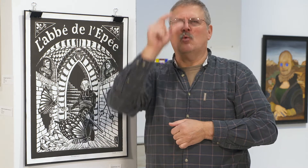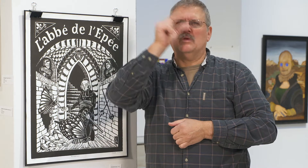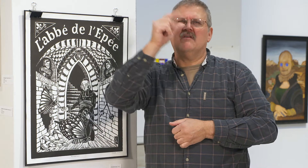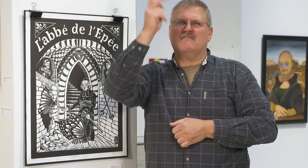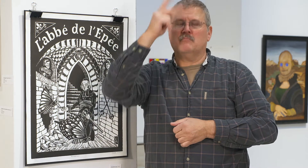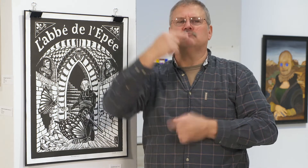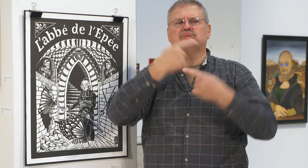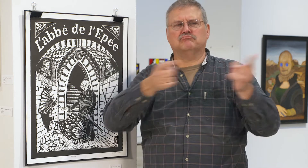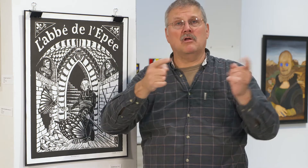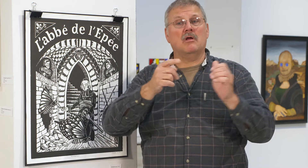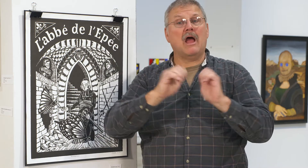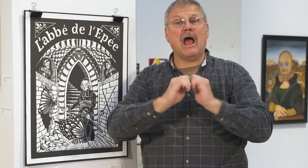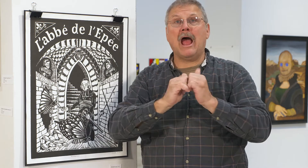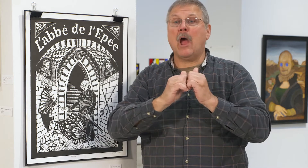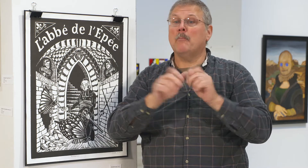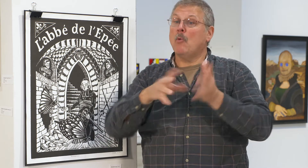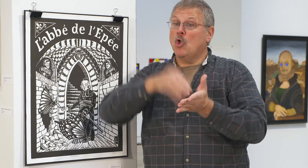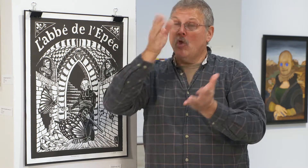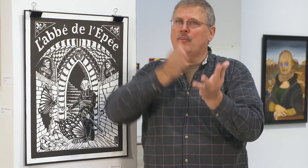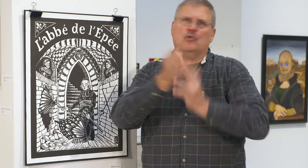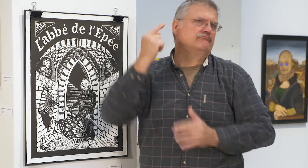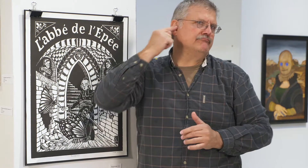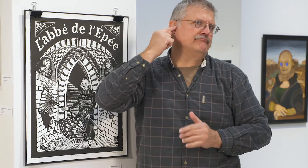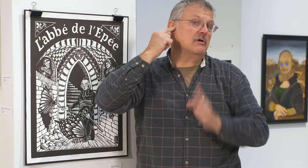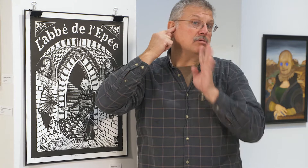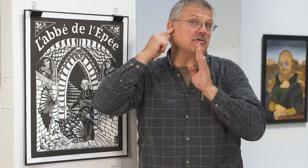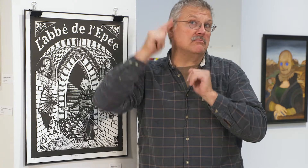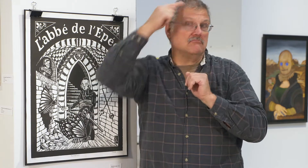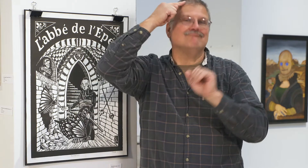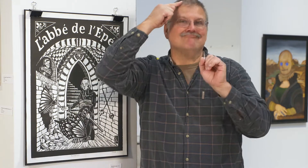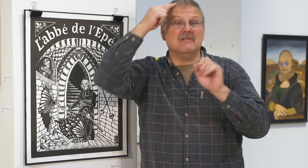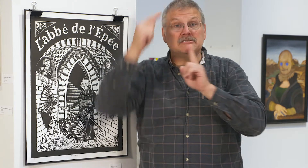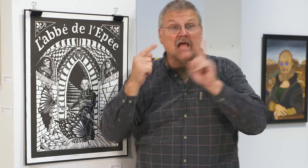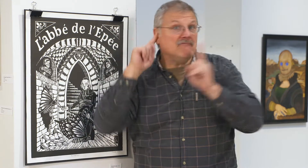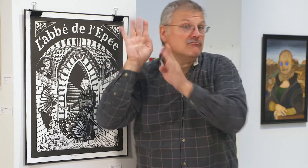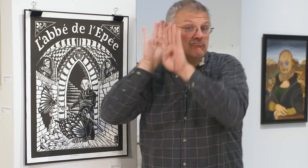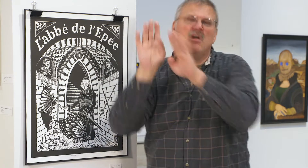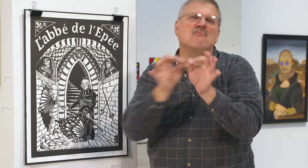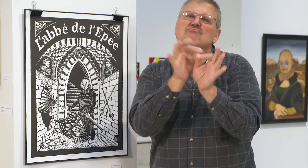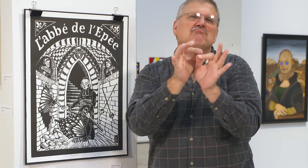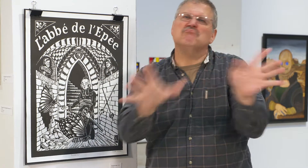The bust on the left represents Aristotle, a Greek philosopher who declared that people learn through hearing,